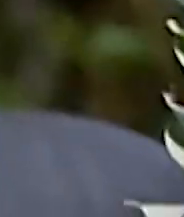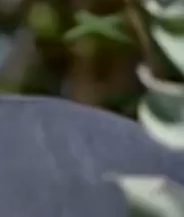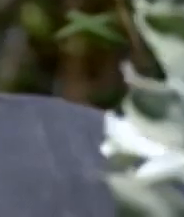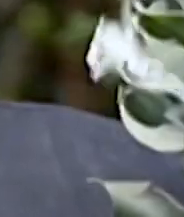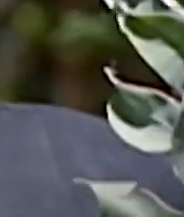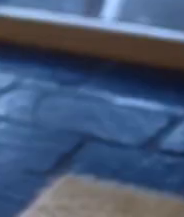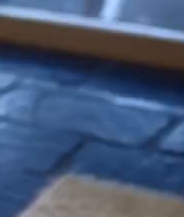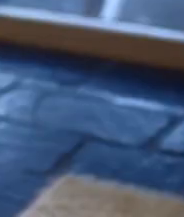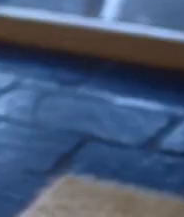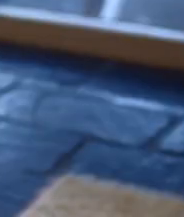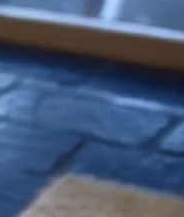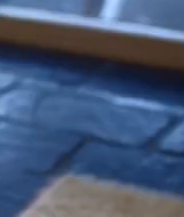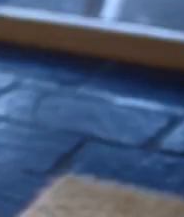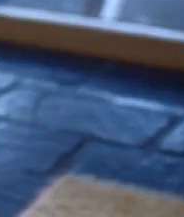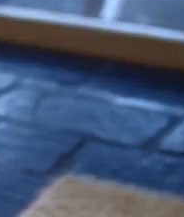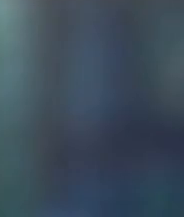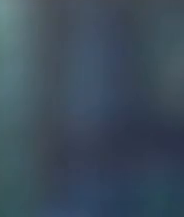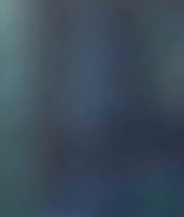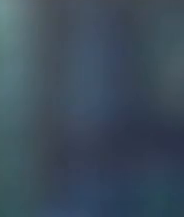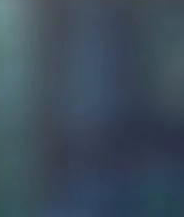these senior people in our world was how to listen.